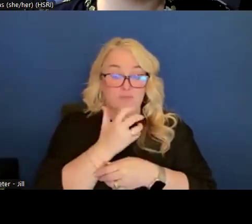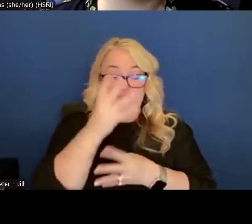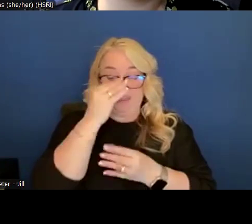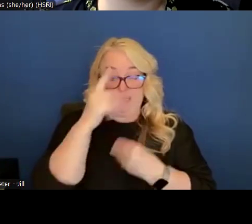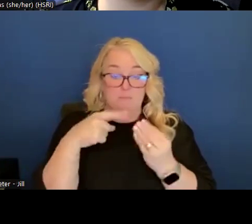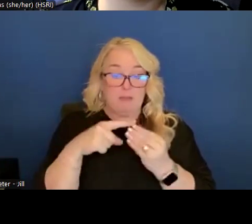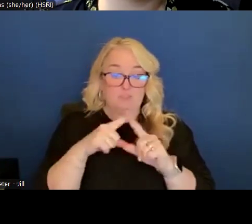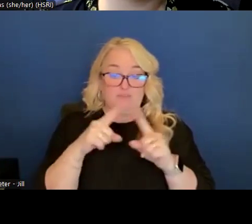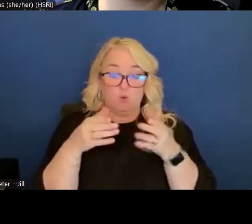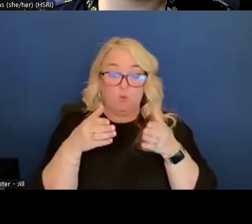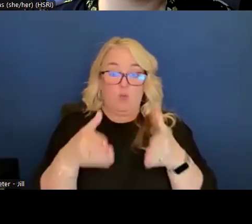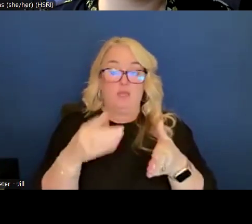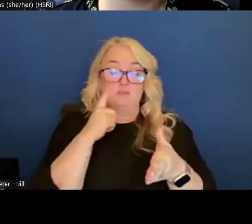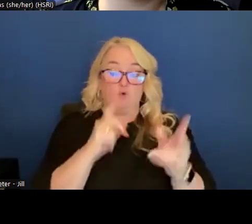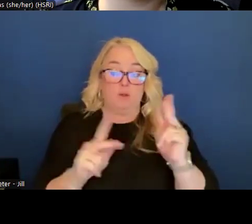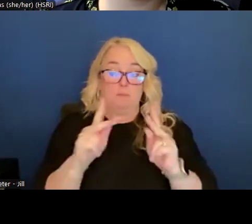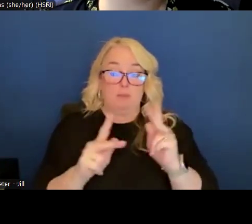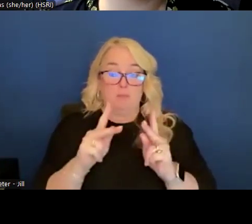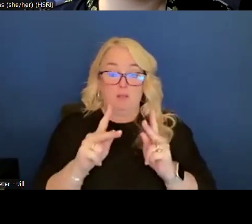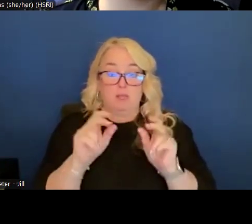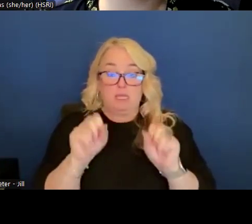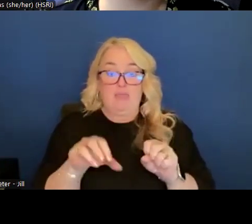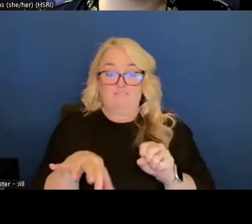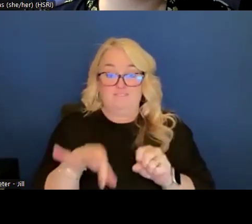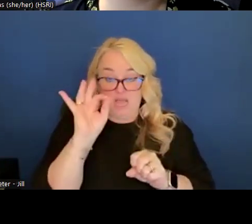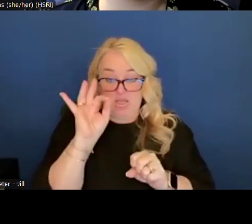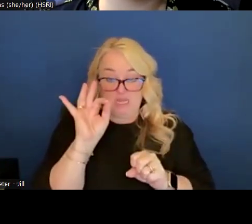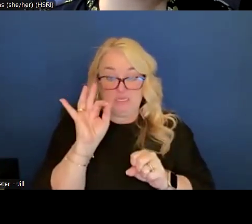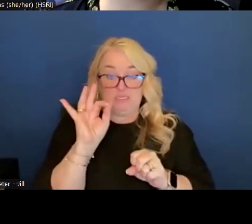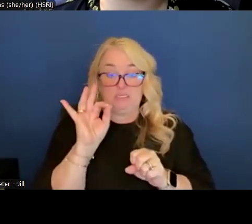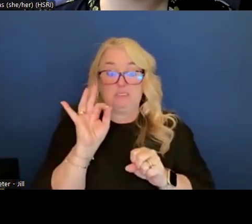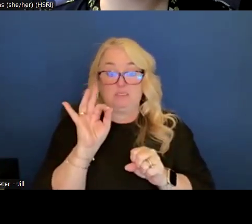people need to find and start out, in these different pathways